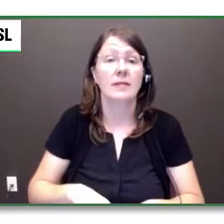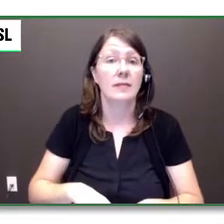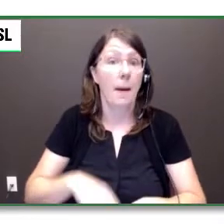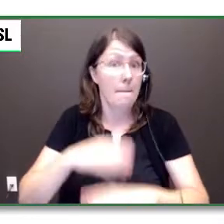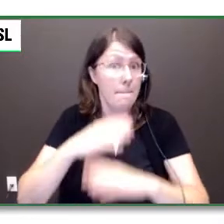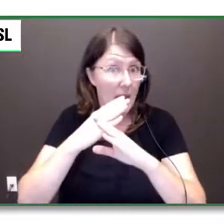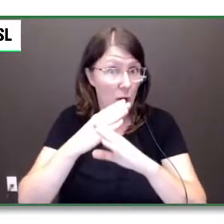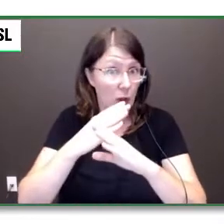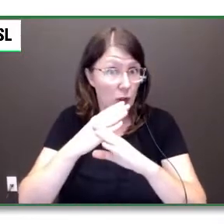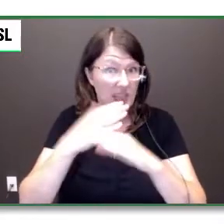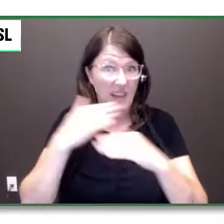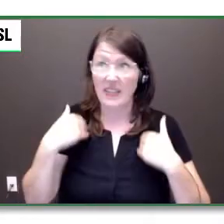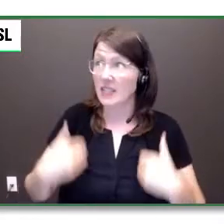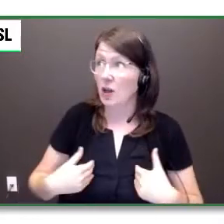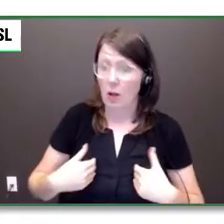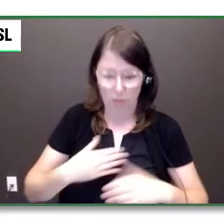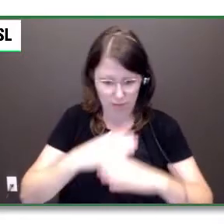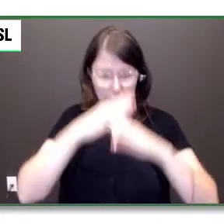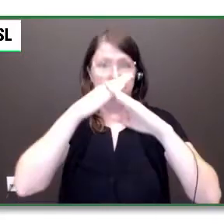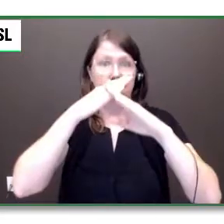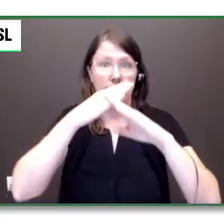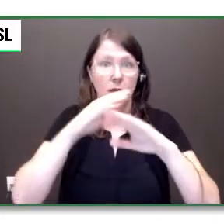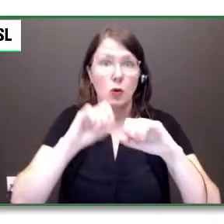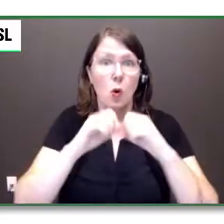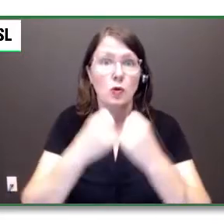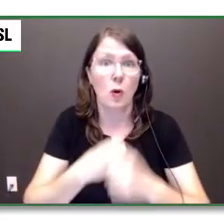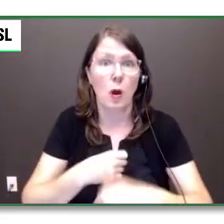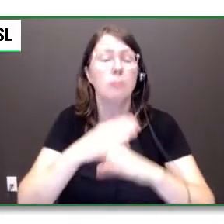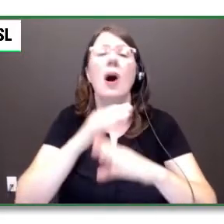about it's not just an obstacle that stops your your